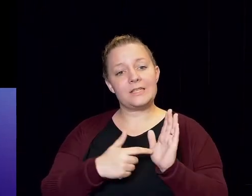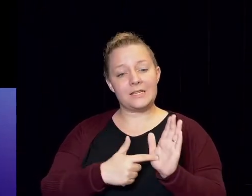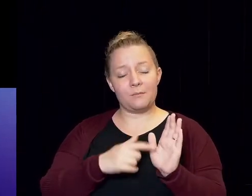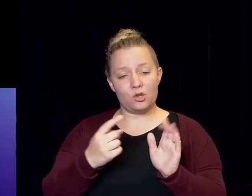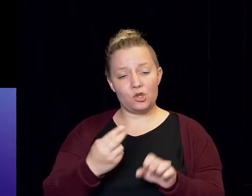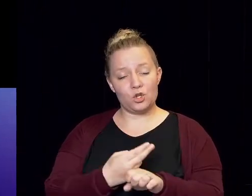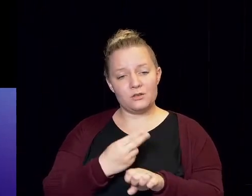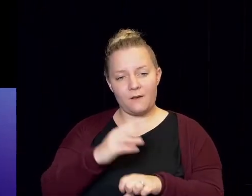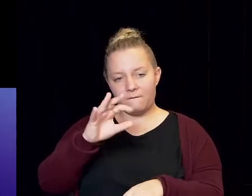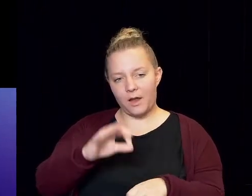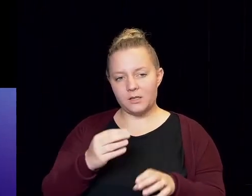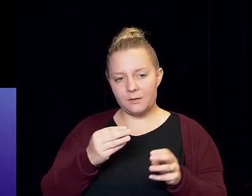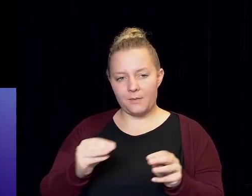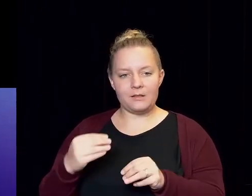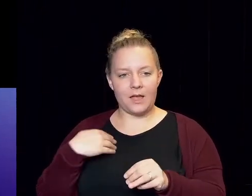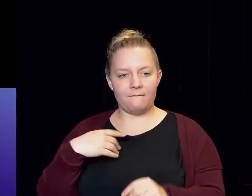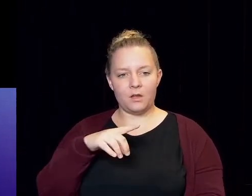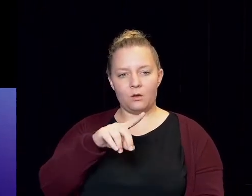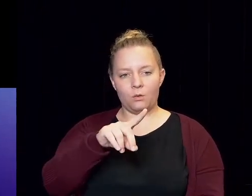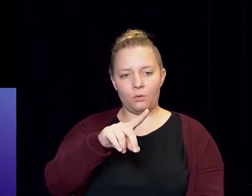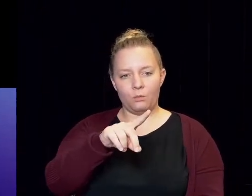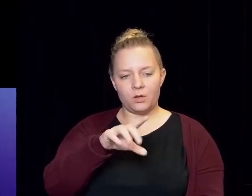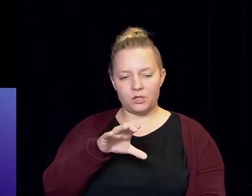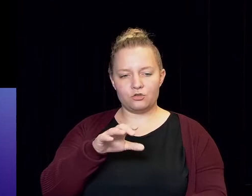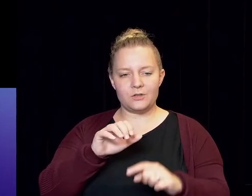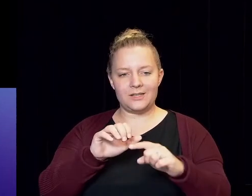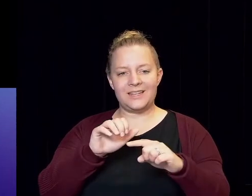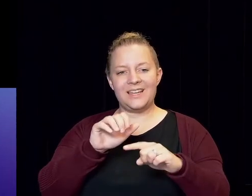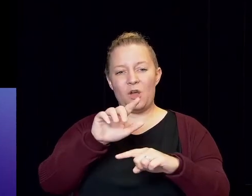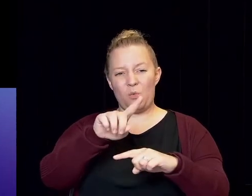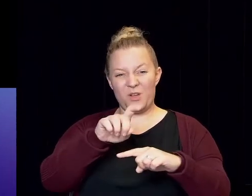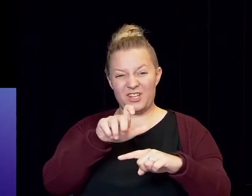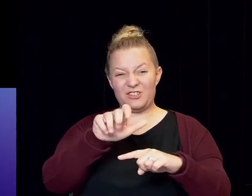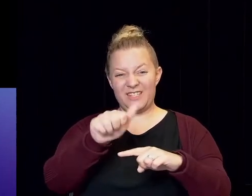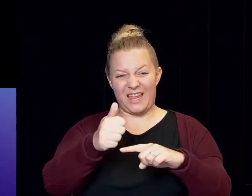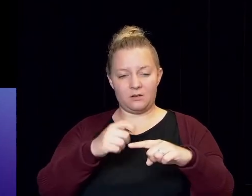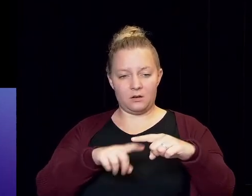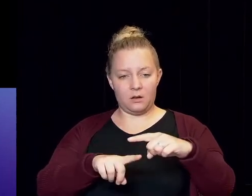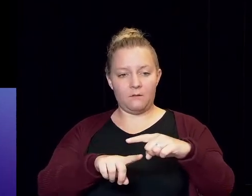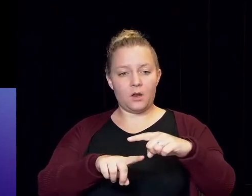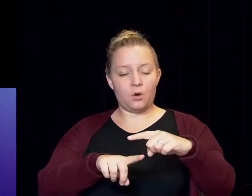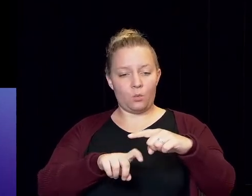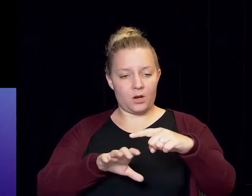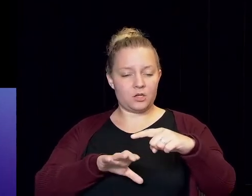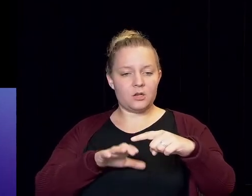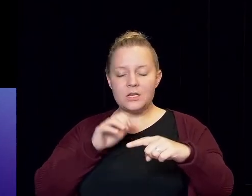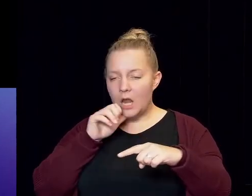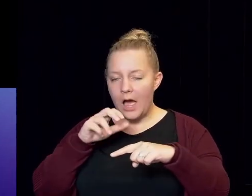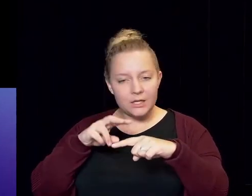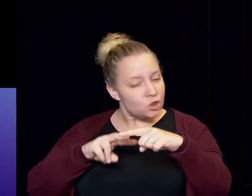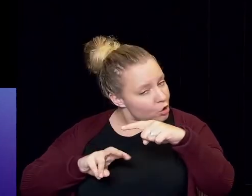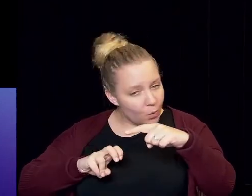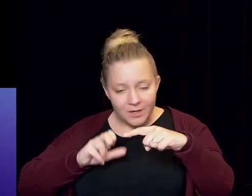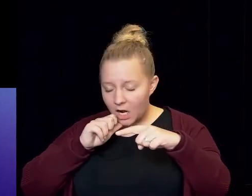method, I would put 110/100. Not over 200, not over 1,000. Don't make up your own denominator,